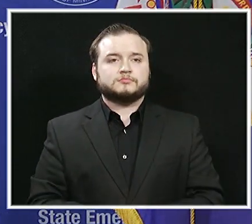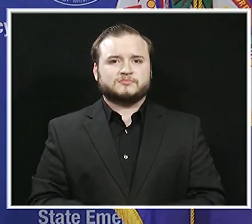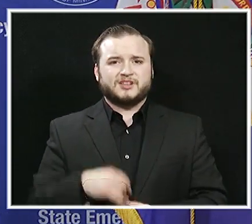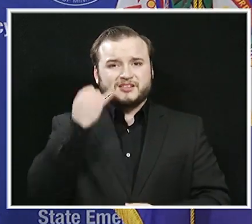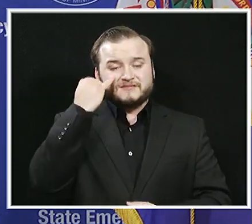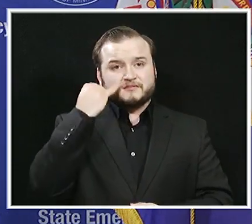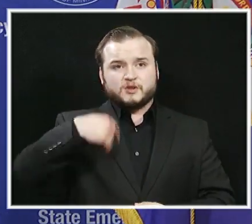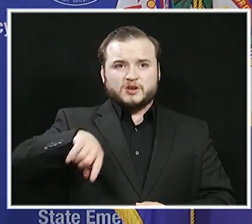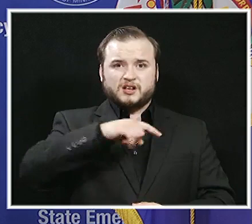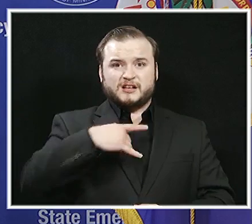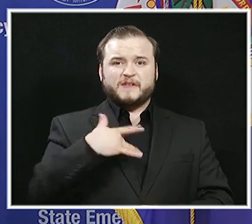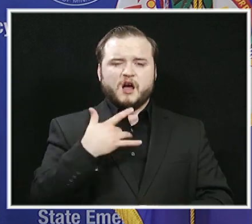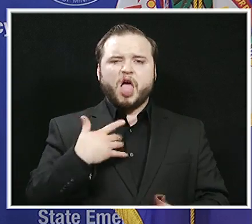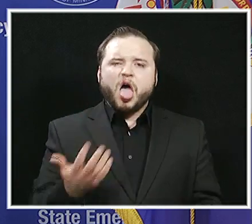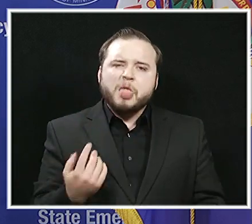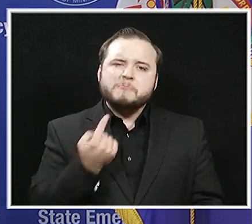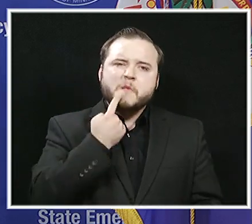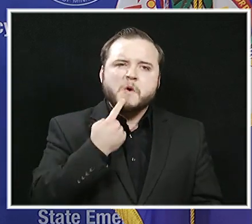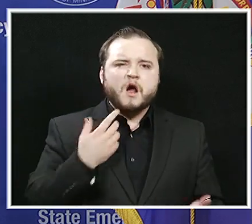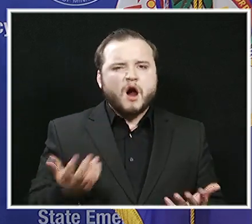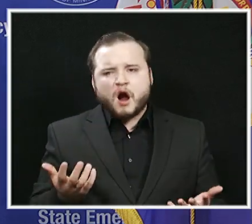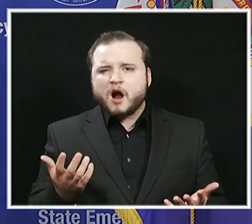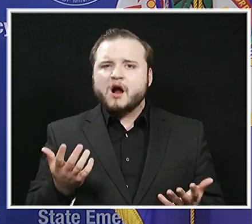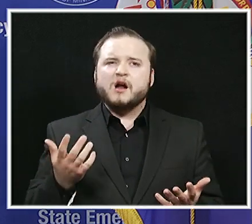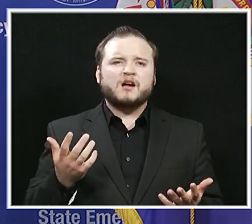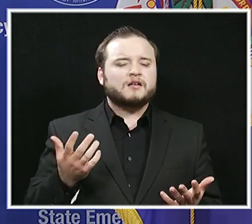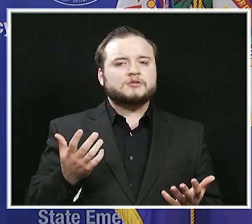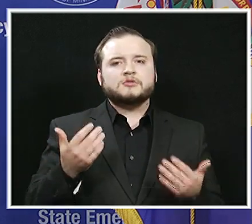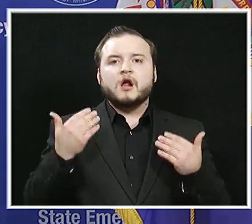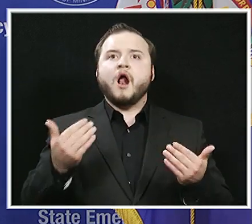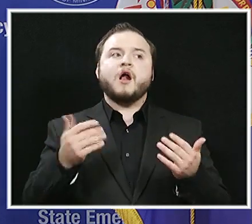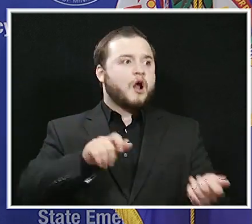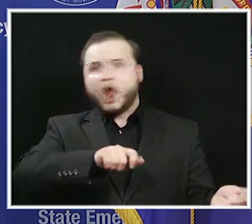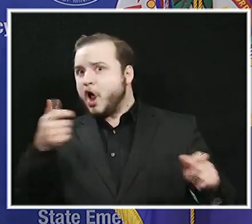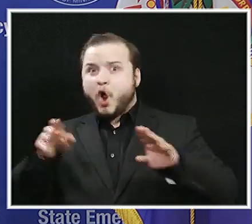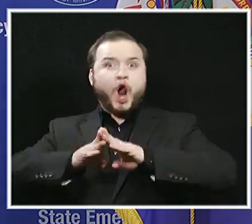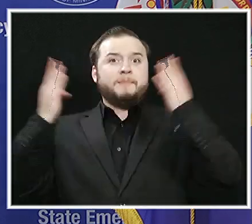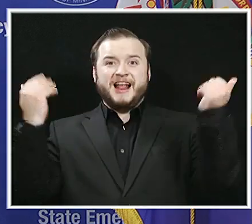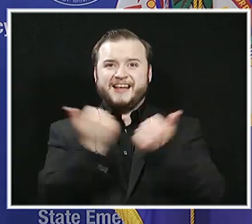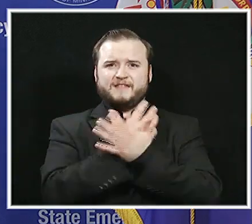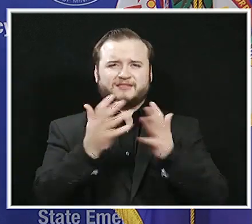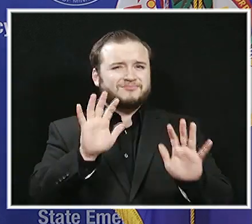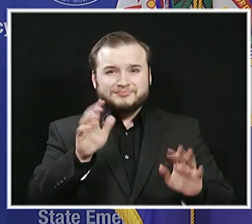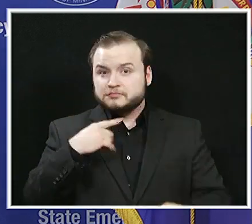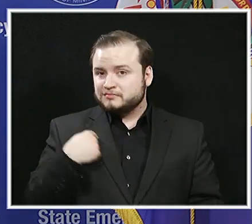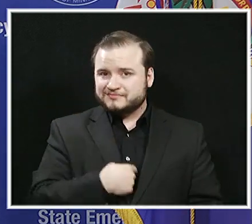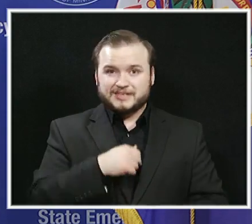I think you'll hear today as, again, if the disappointment is you should have just opened up